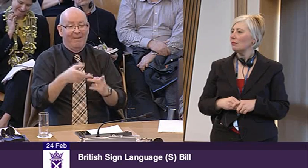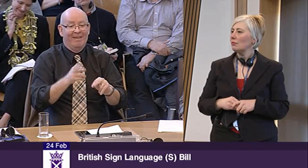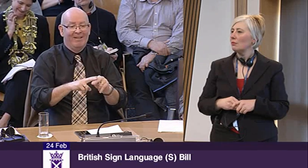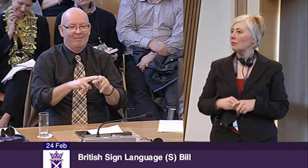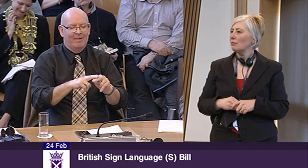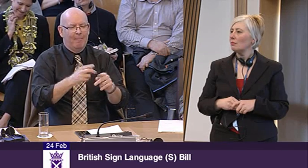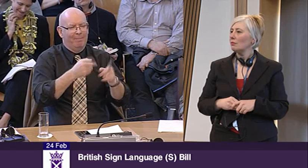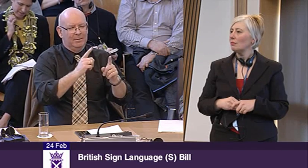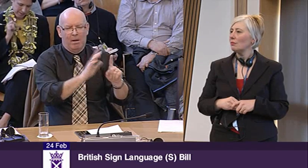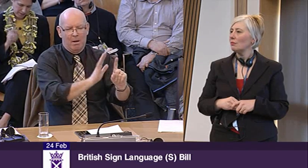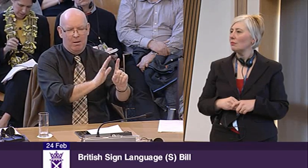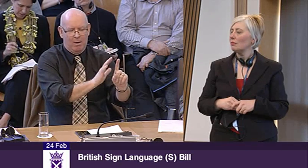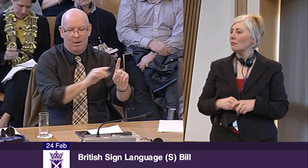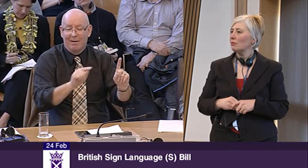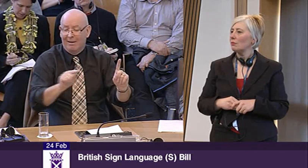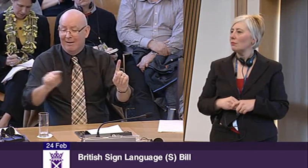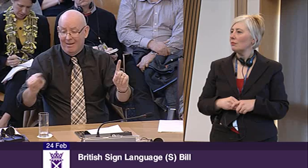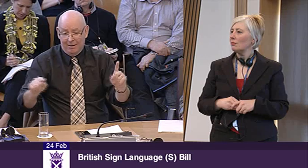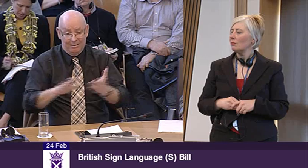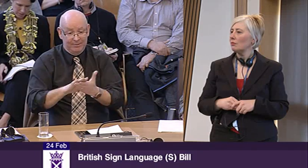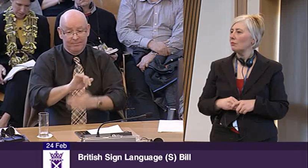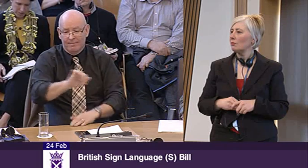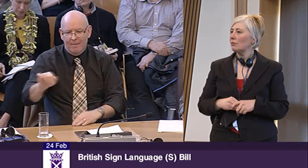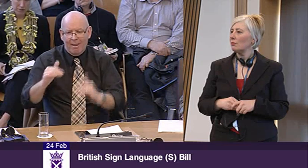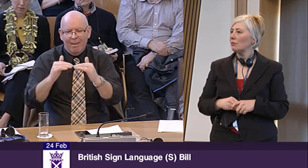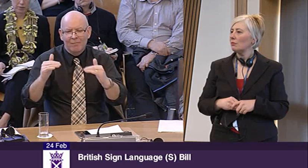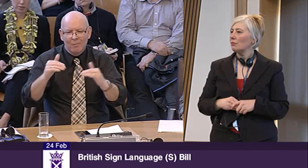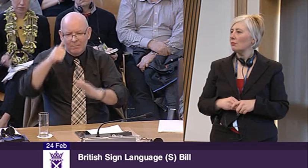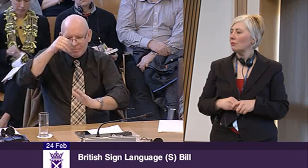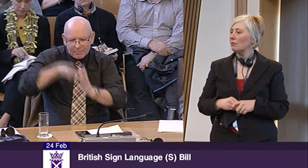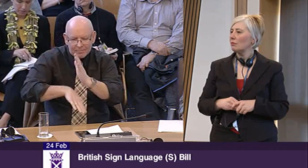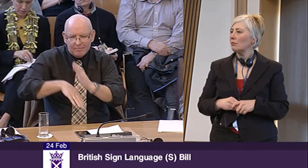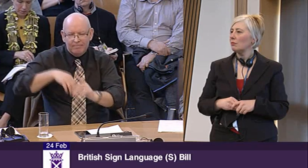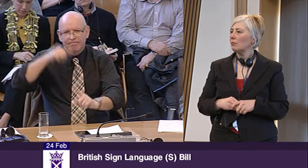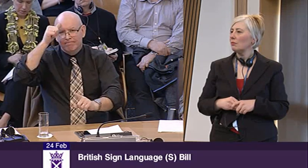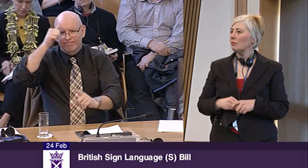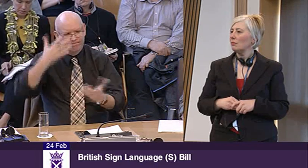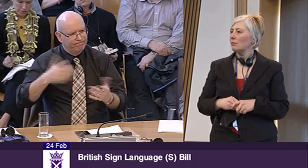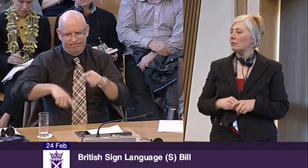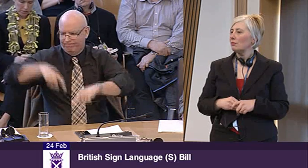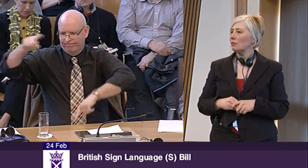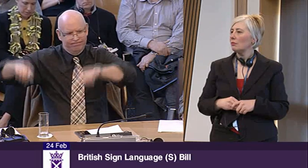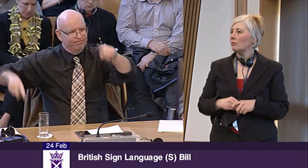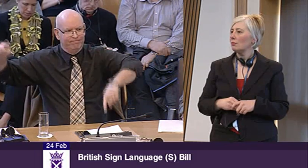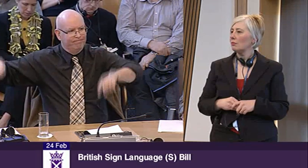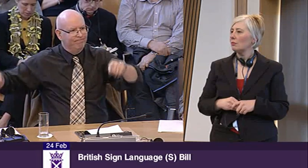that it has already been identified that, if there is not a single responsible minister but responsibility is shared across all departments, the levels of expertise, knowledge and background